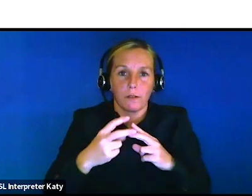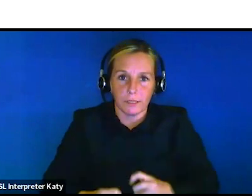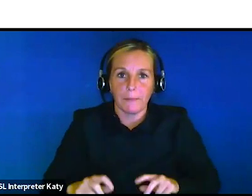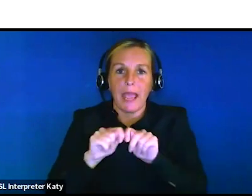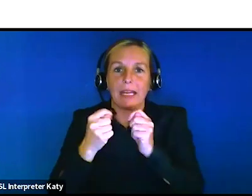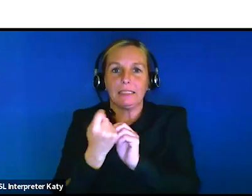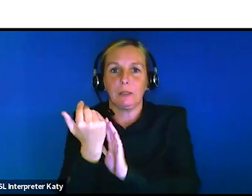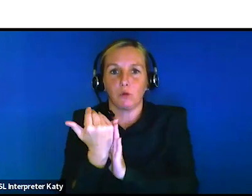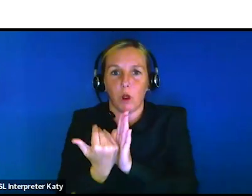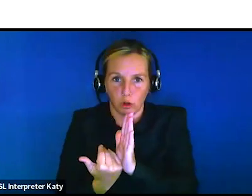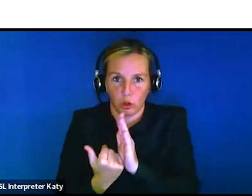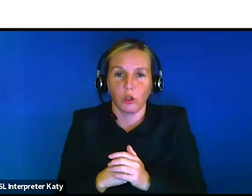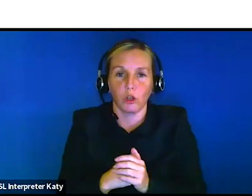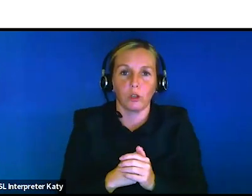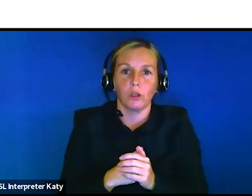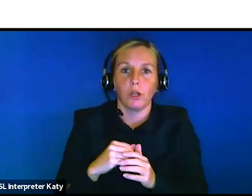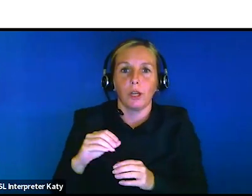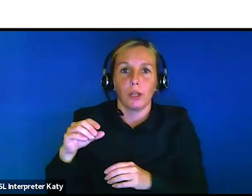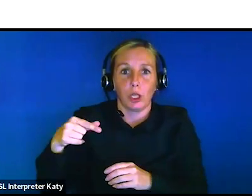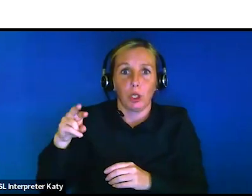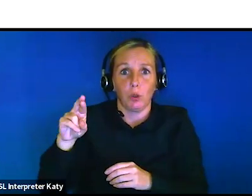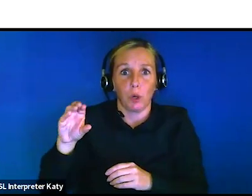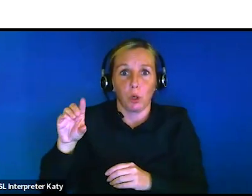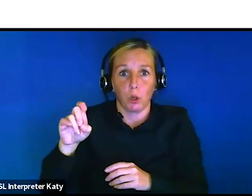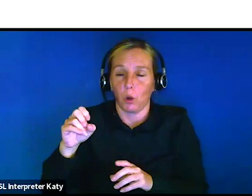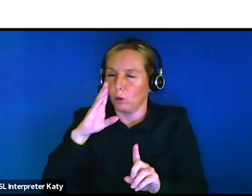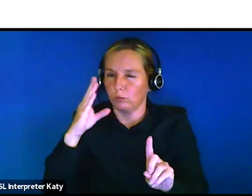The QR code here will link you directly to that application.